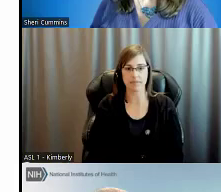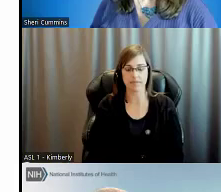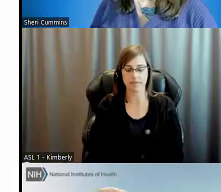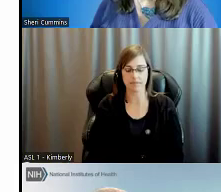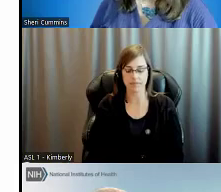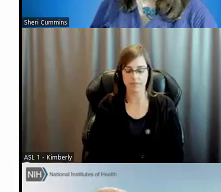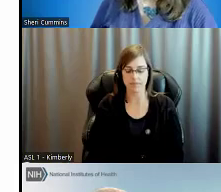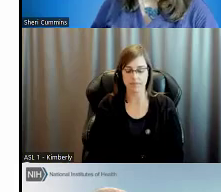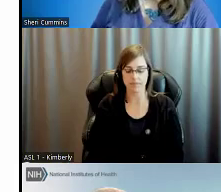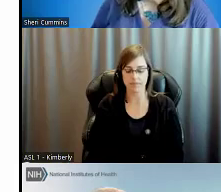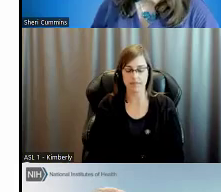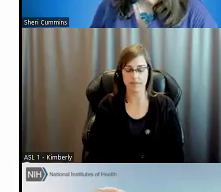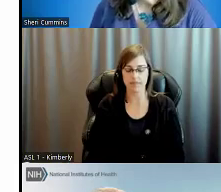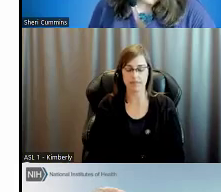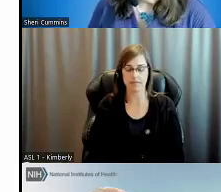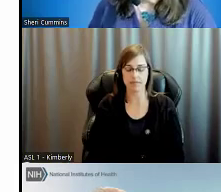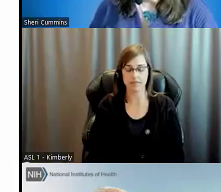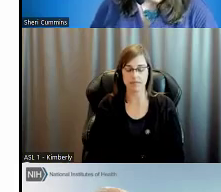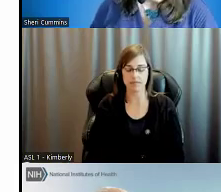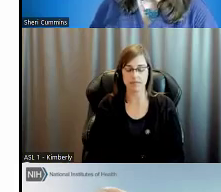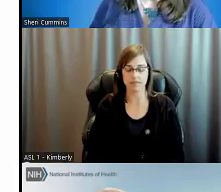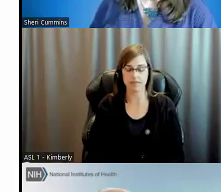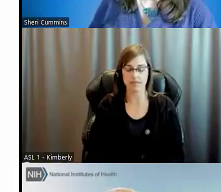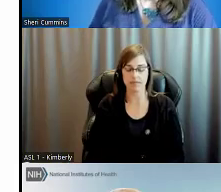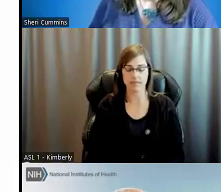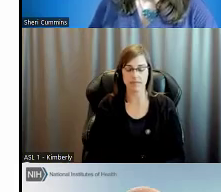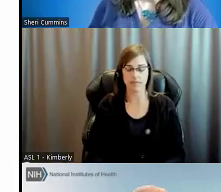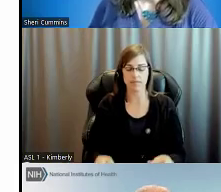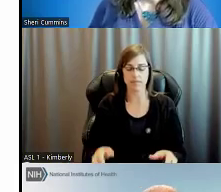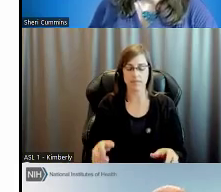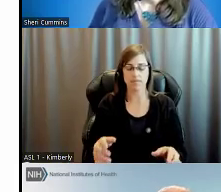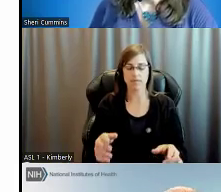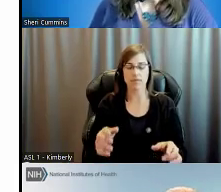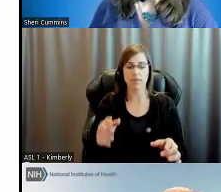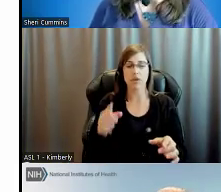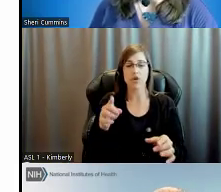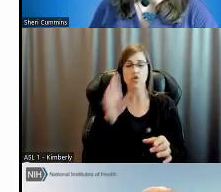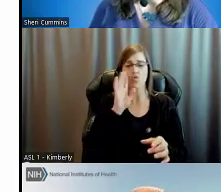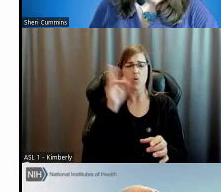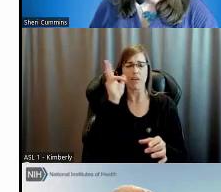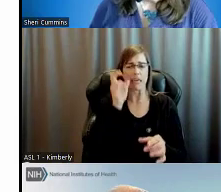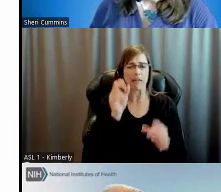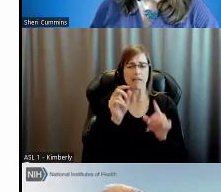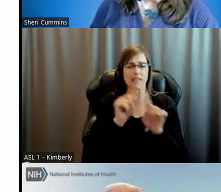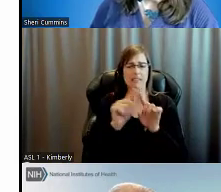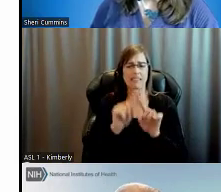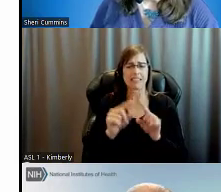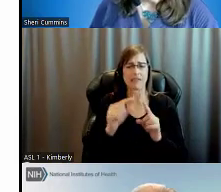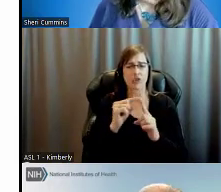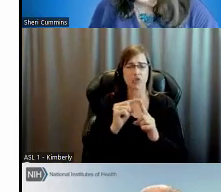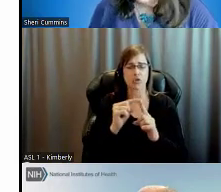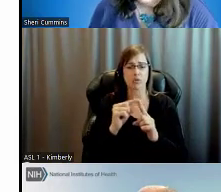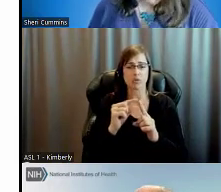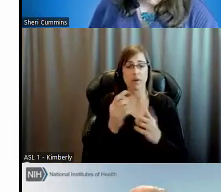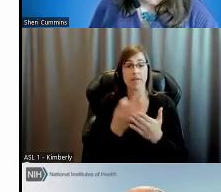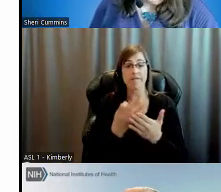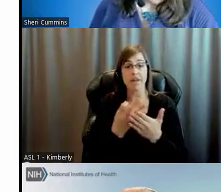All right. So funding opportunities, and you're going to hear a few different terms here. You might hear funding opportunity, okay,